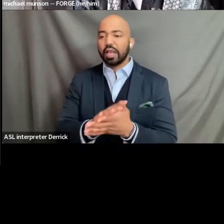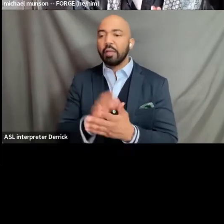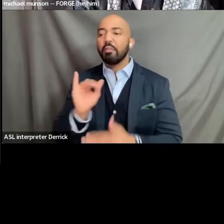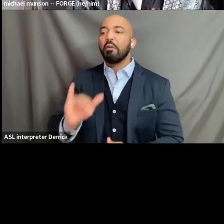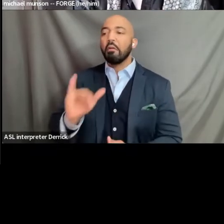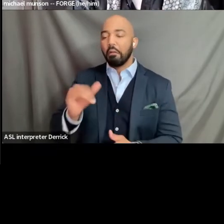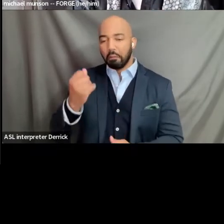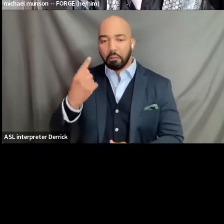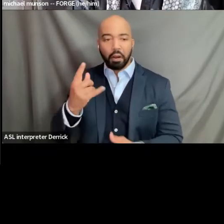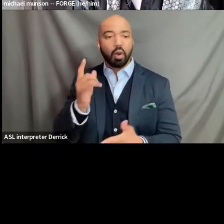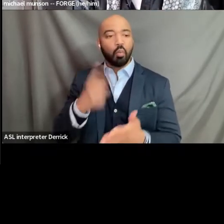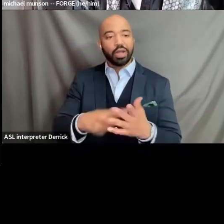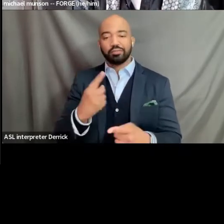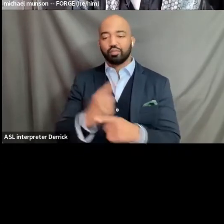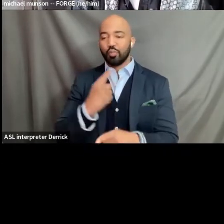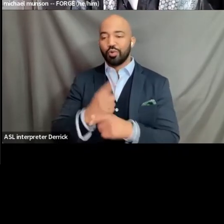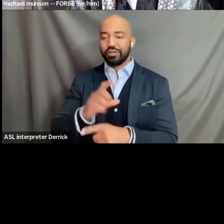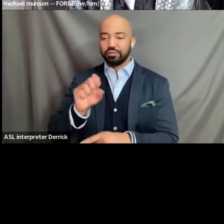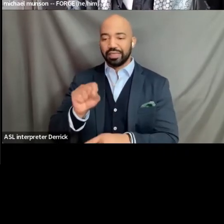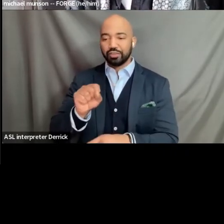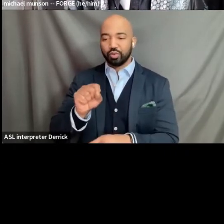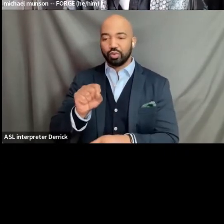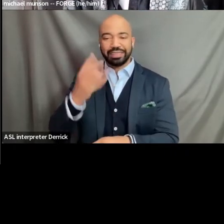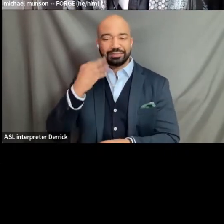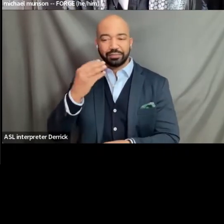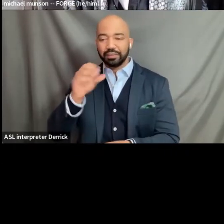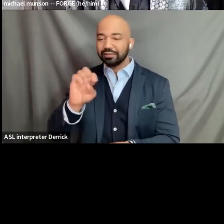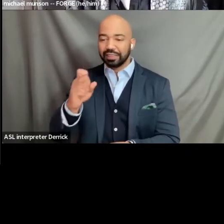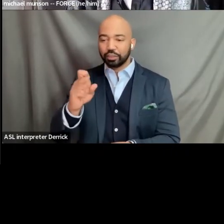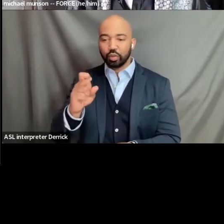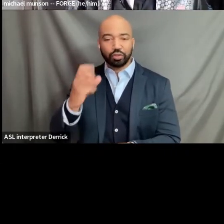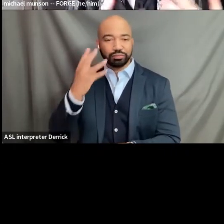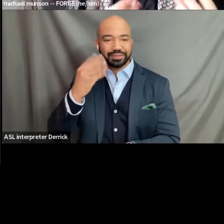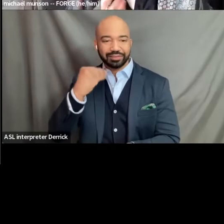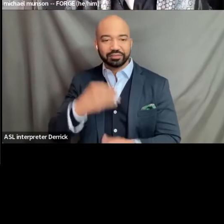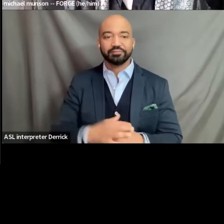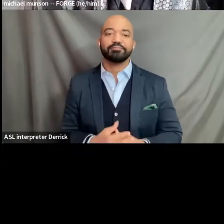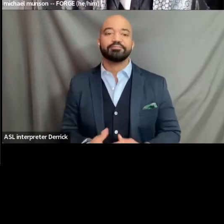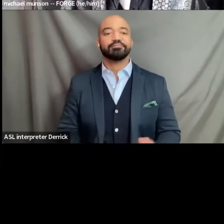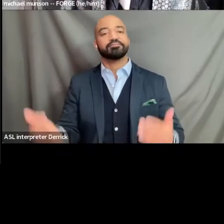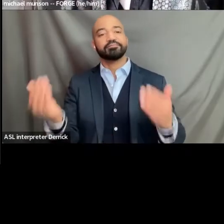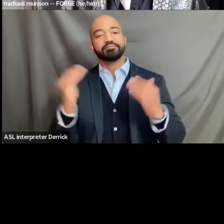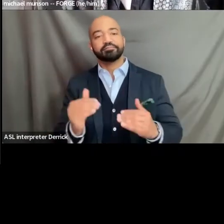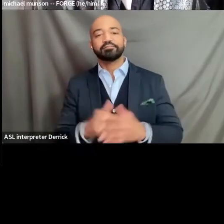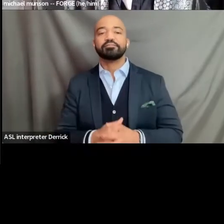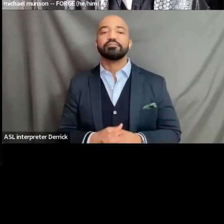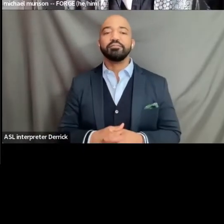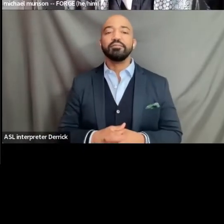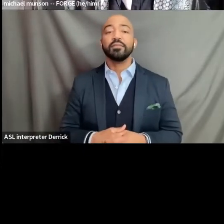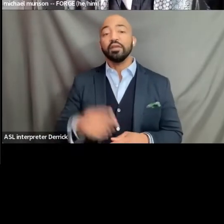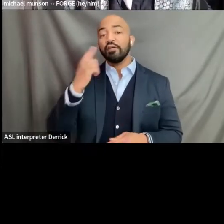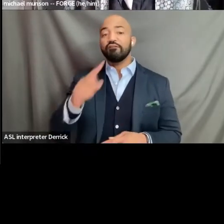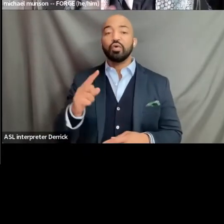might not fit typical forms of barrier protection. So bodies may not work well with condoms or with dental dams